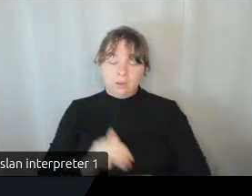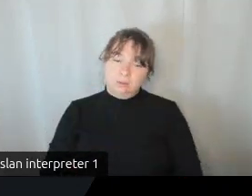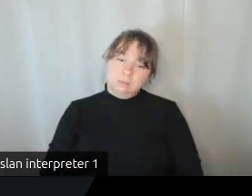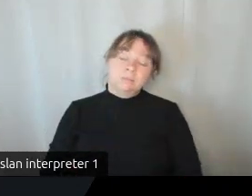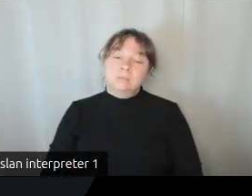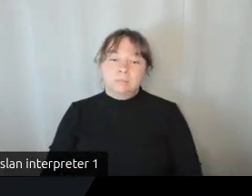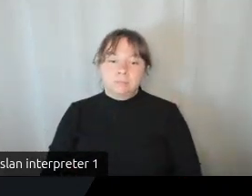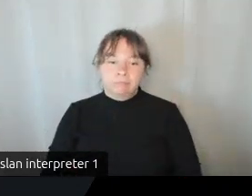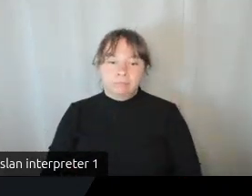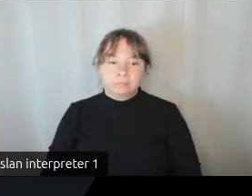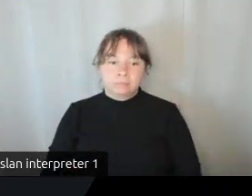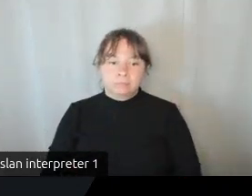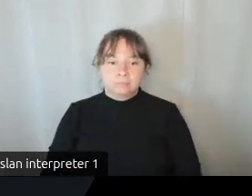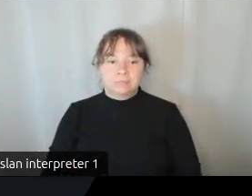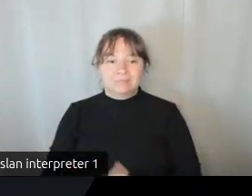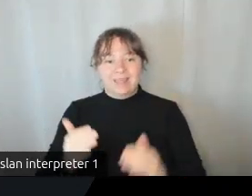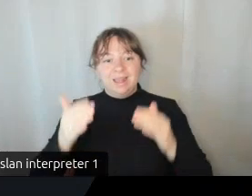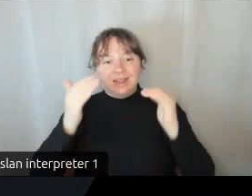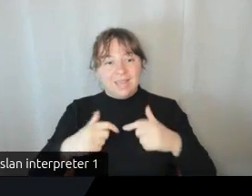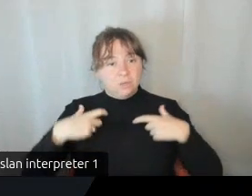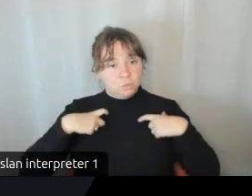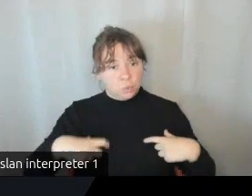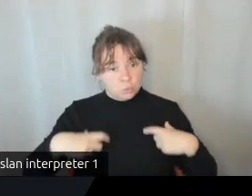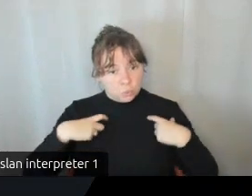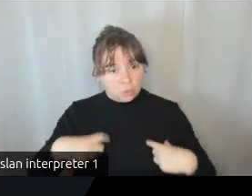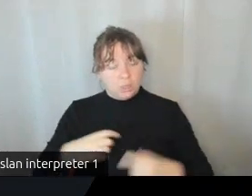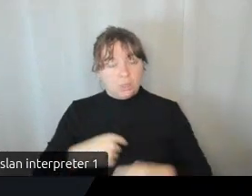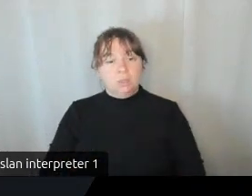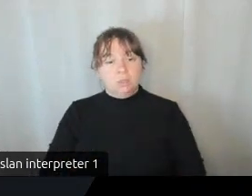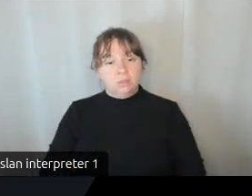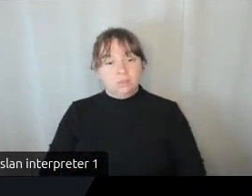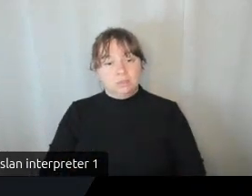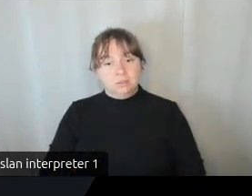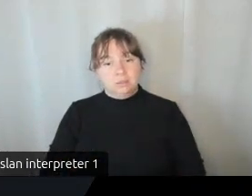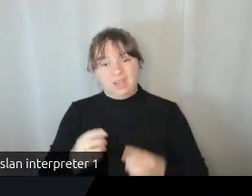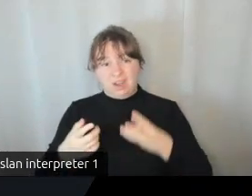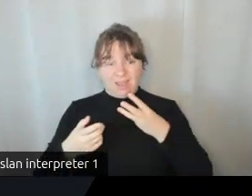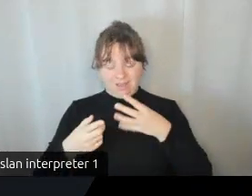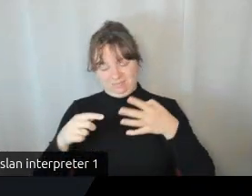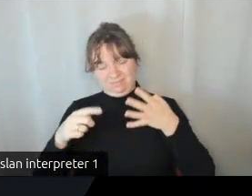second highest category is social worker then other so that could be all types of different